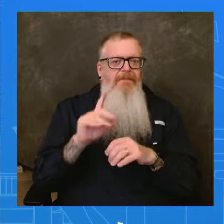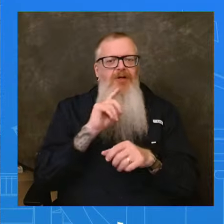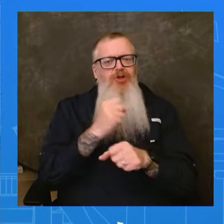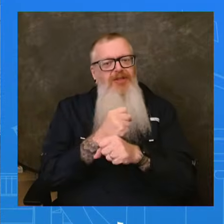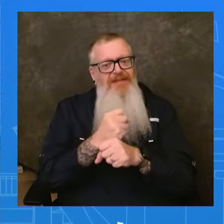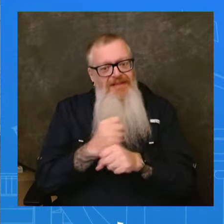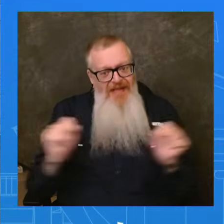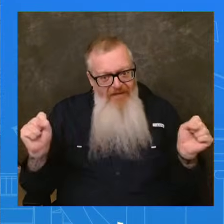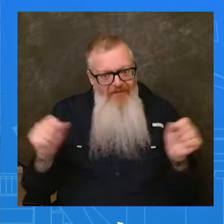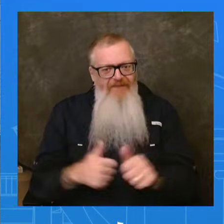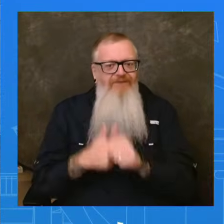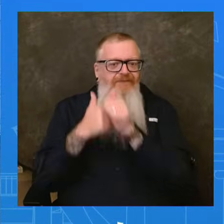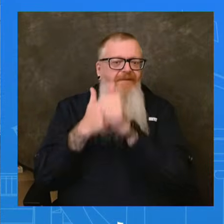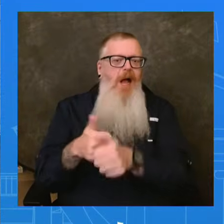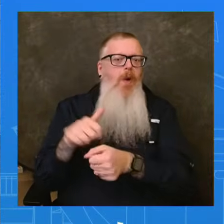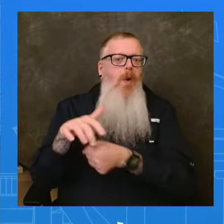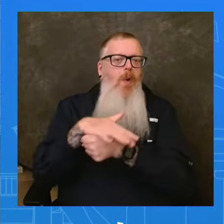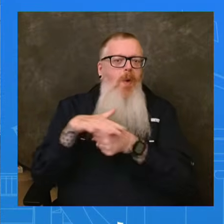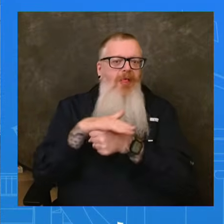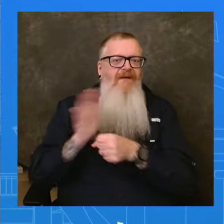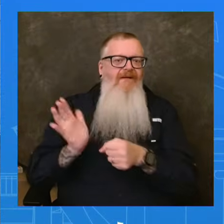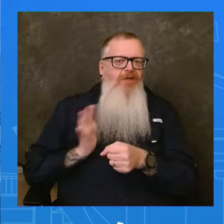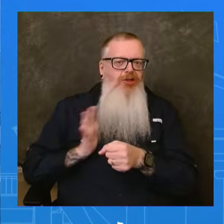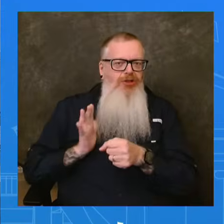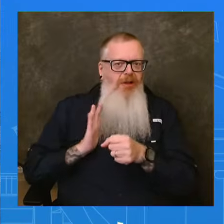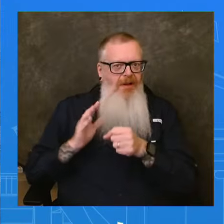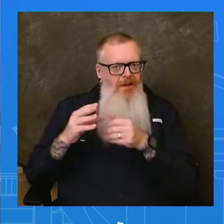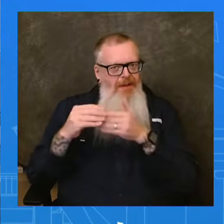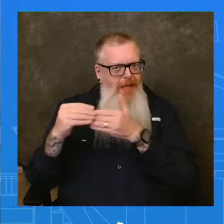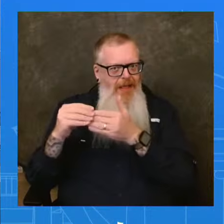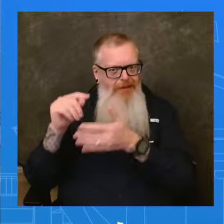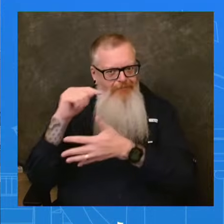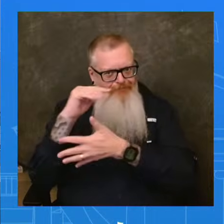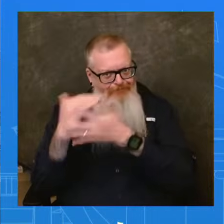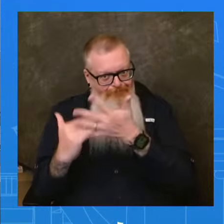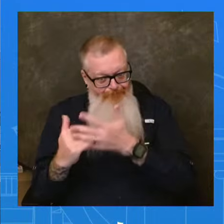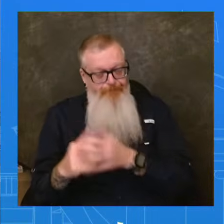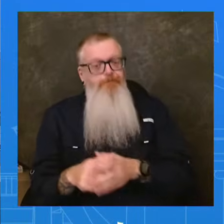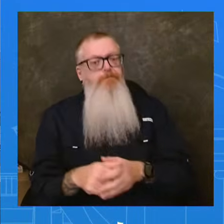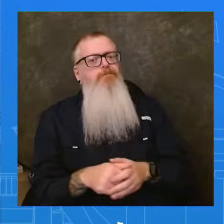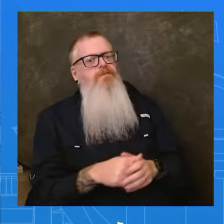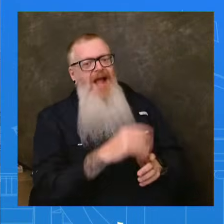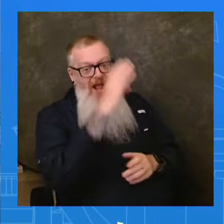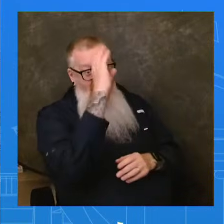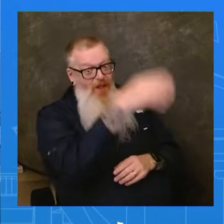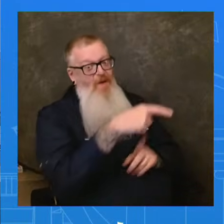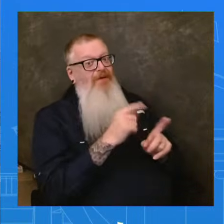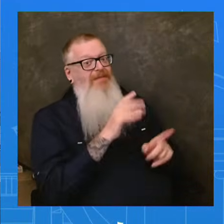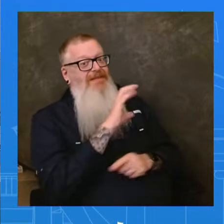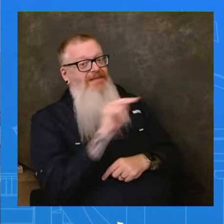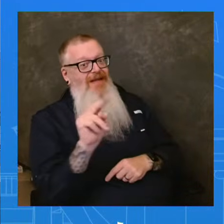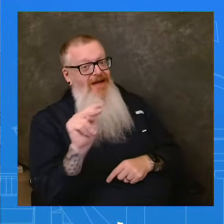The Press: Thank you, Administrator. This is M.J. Lee with CNN. The White House has been talking a lot about the threat of misinformation,